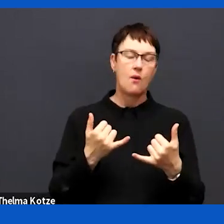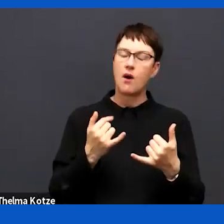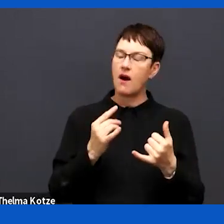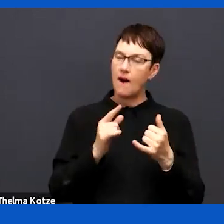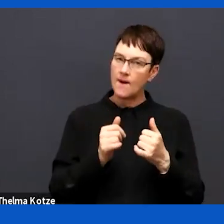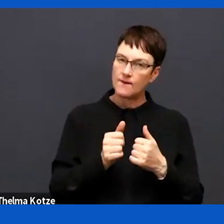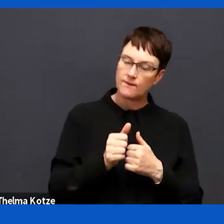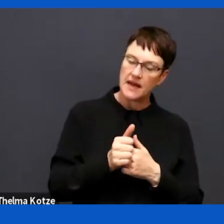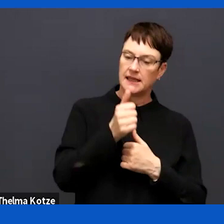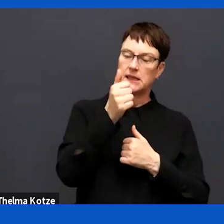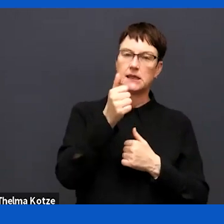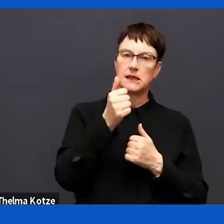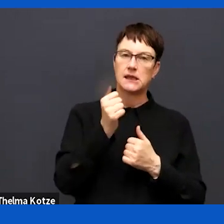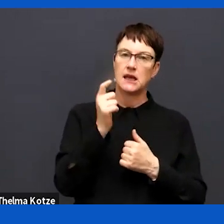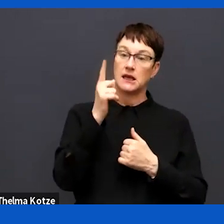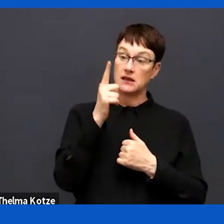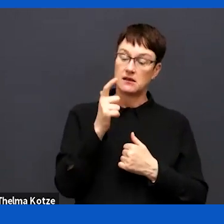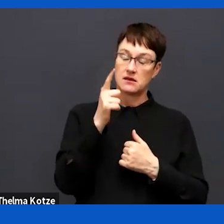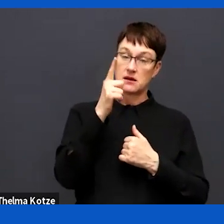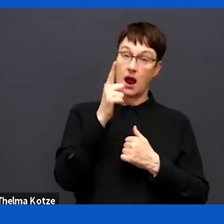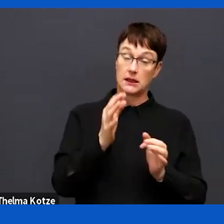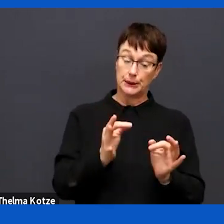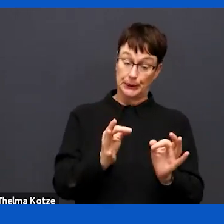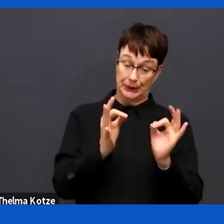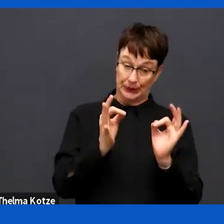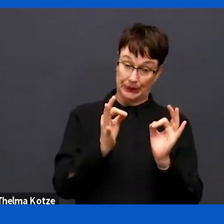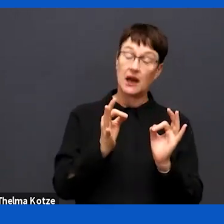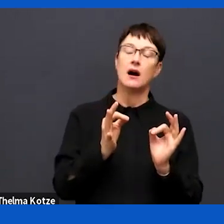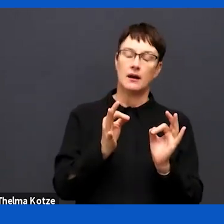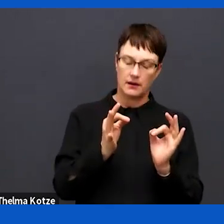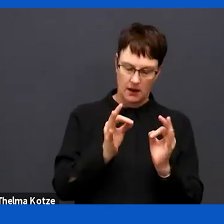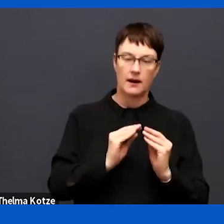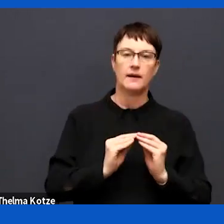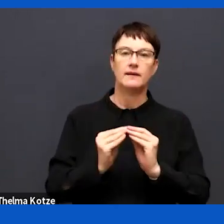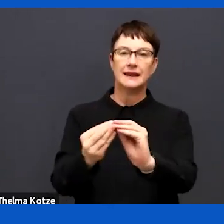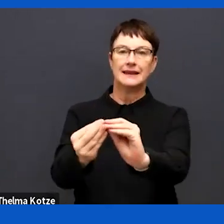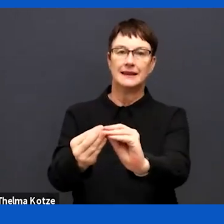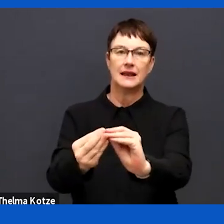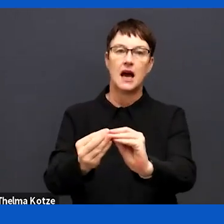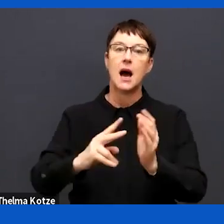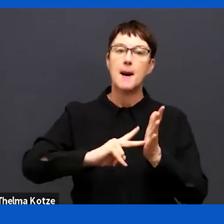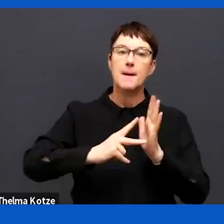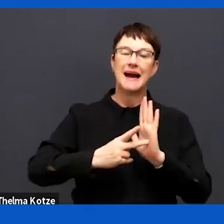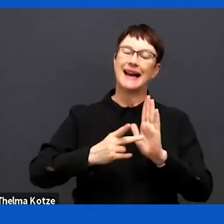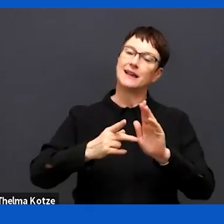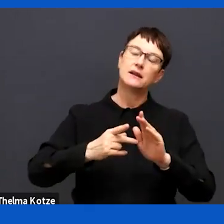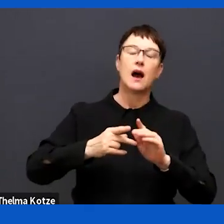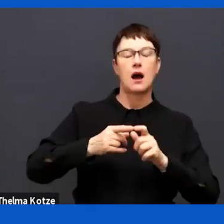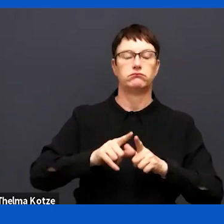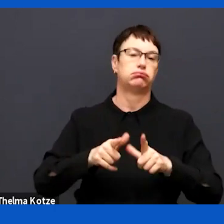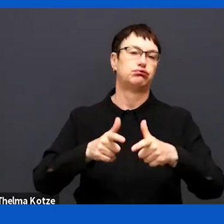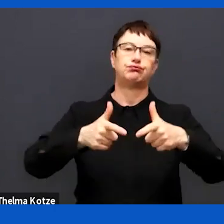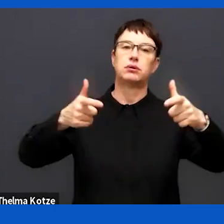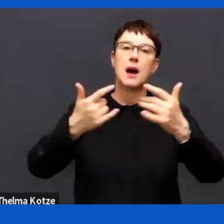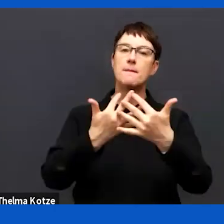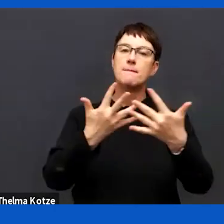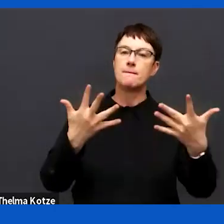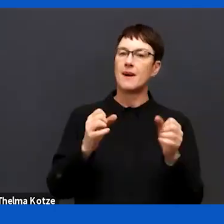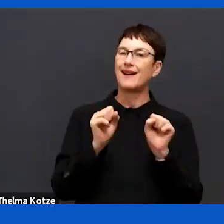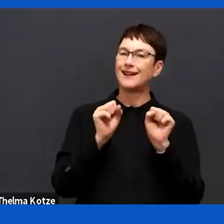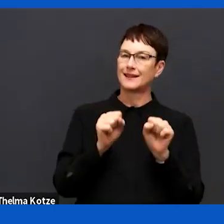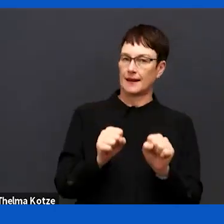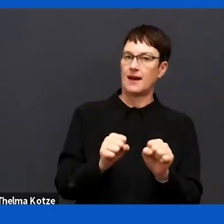fact just doesn't make sense from a scalable repeatable long-term solution perspective.